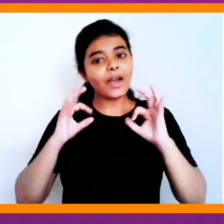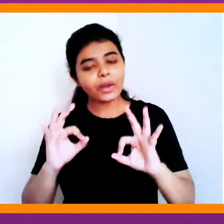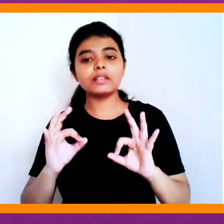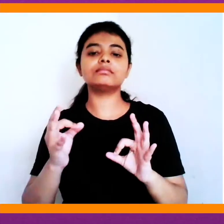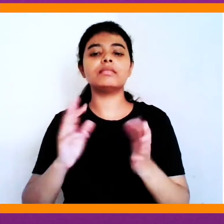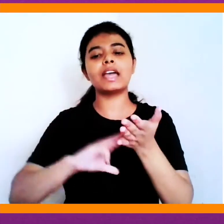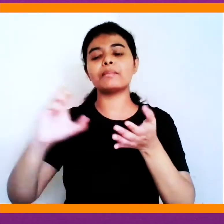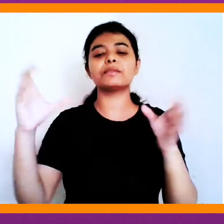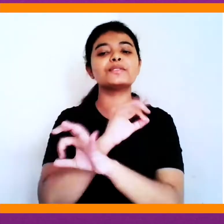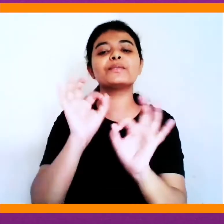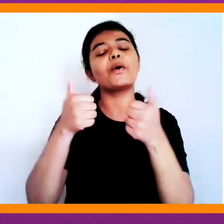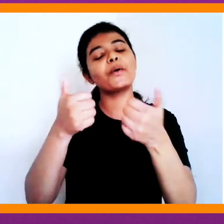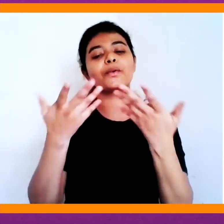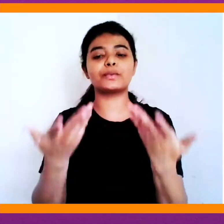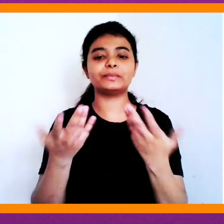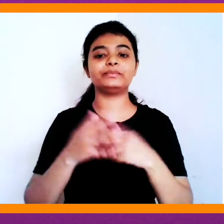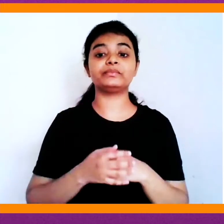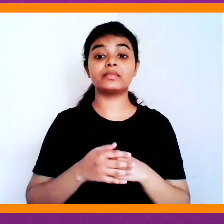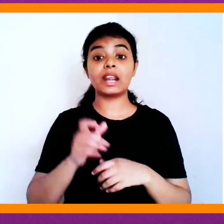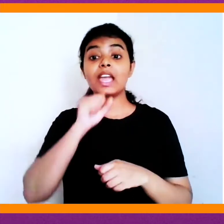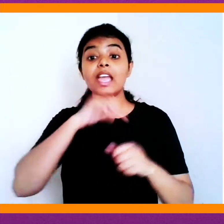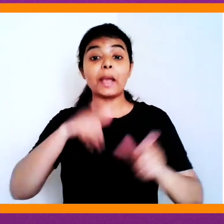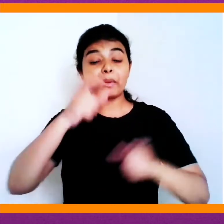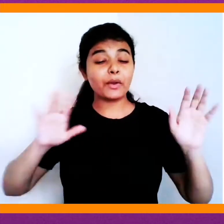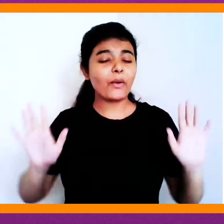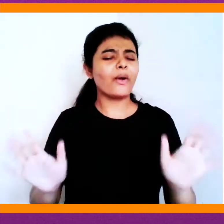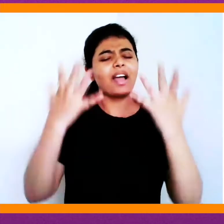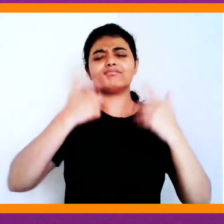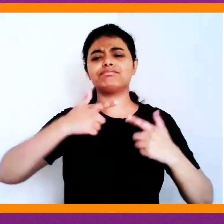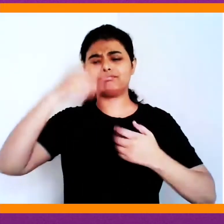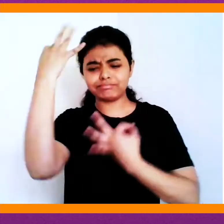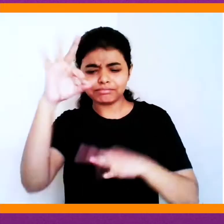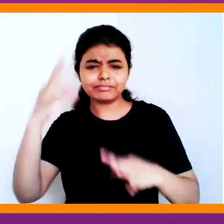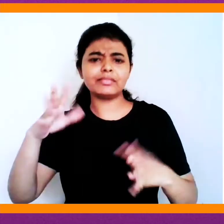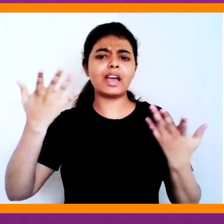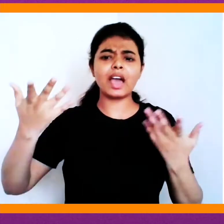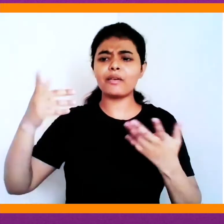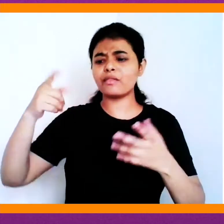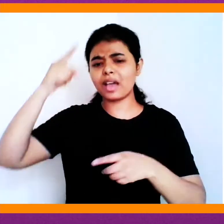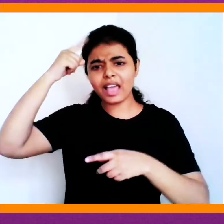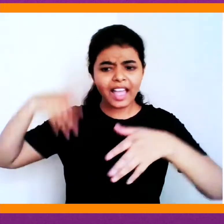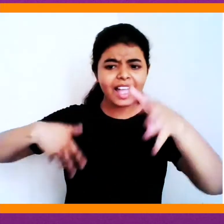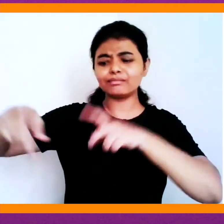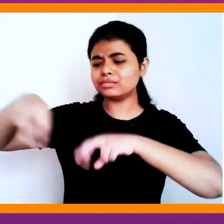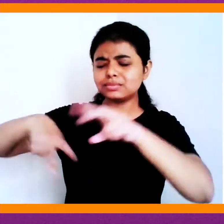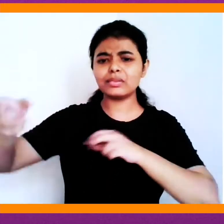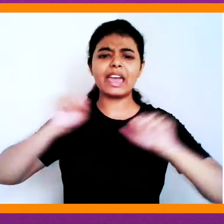were allowed to dance play run walk out on the streets in sunlight have a lot of